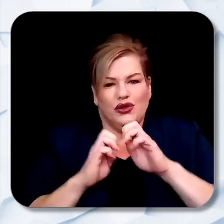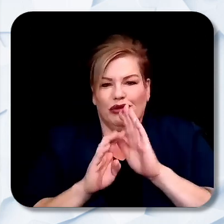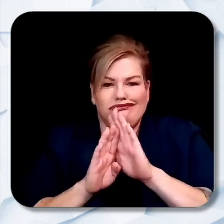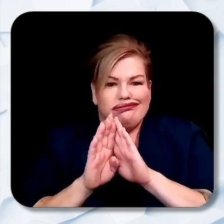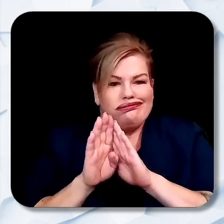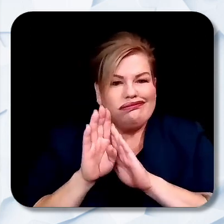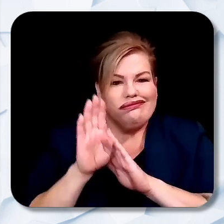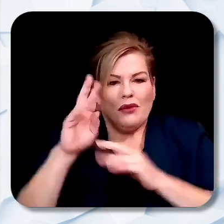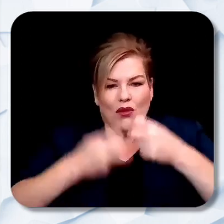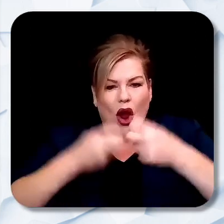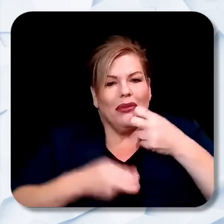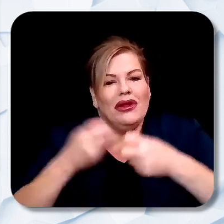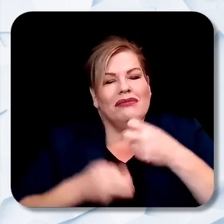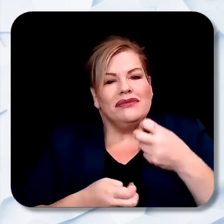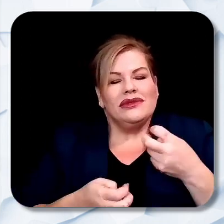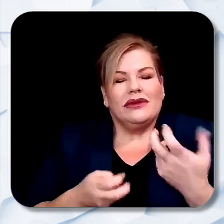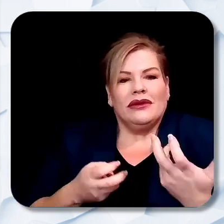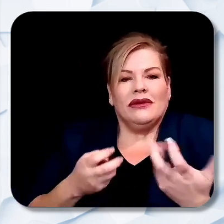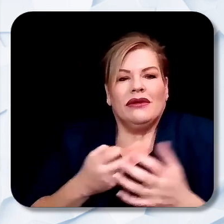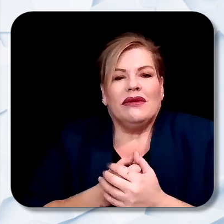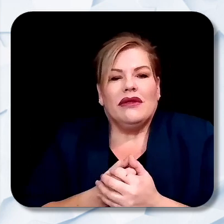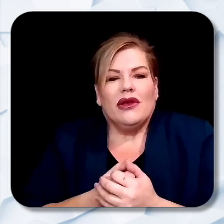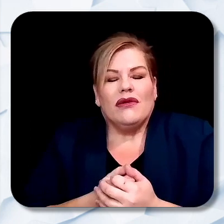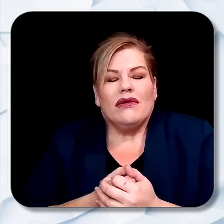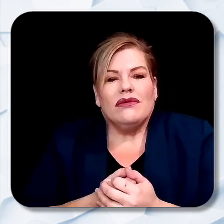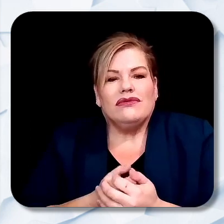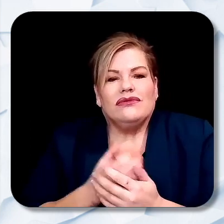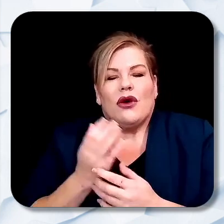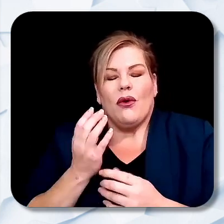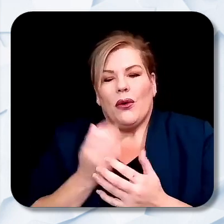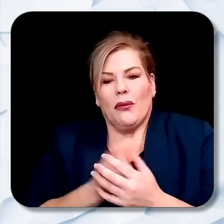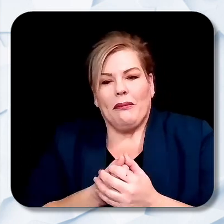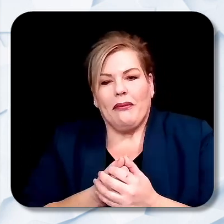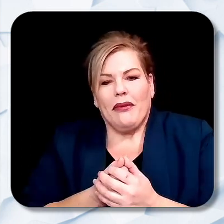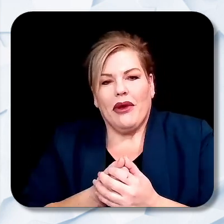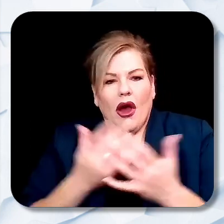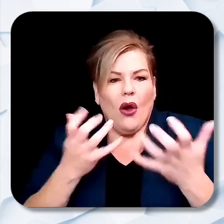in twenty twenty years that was killed. So I’d like to talk to you about the partnerships